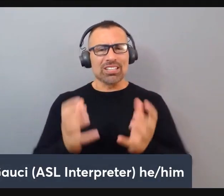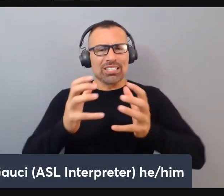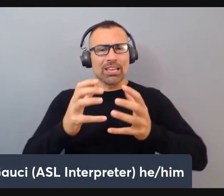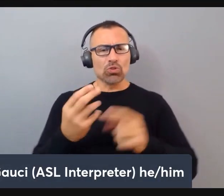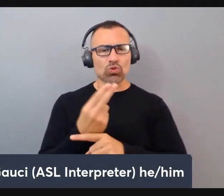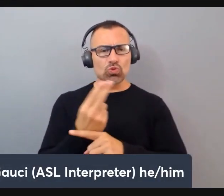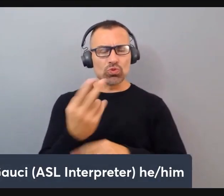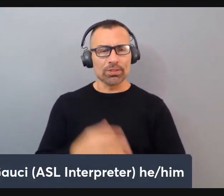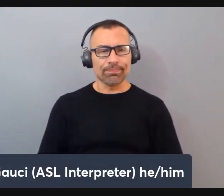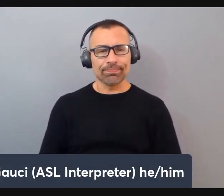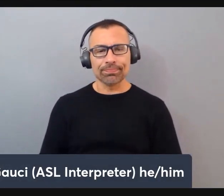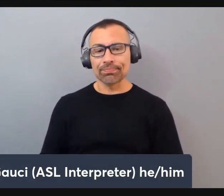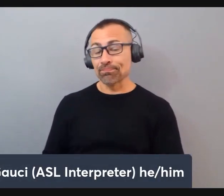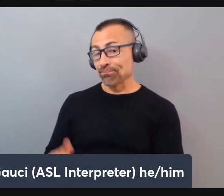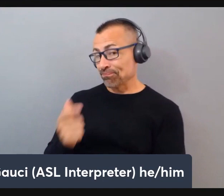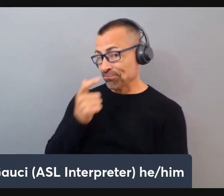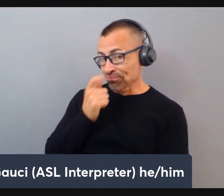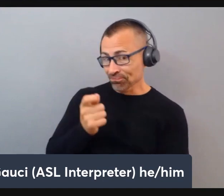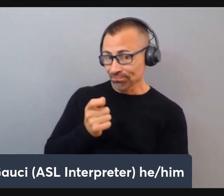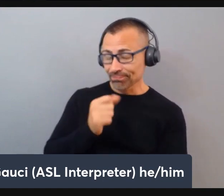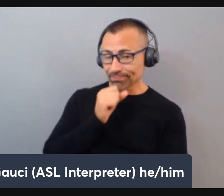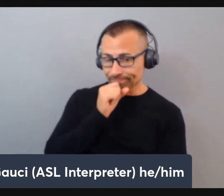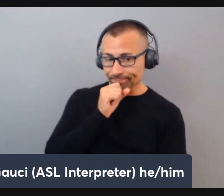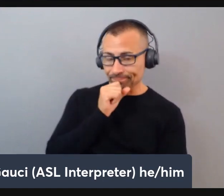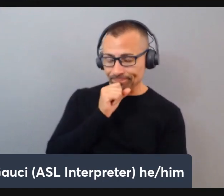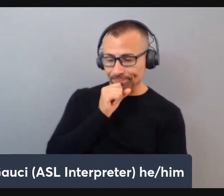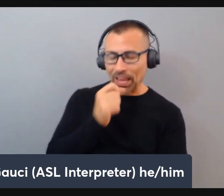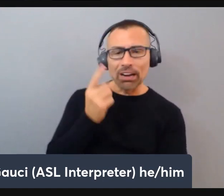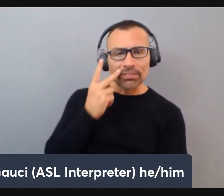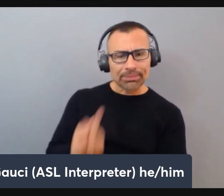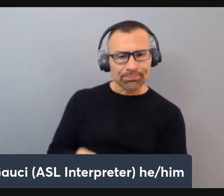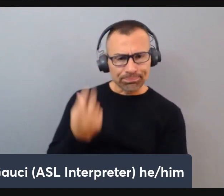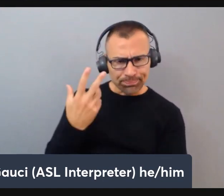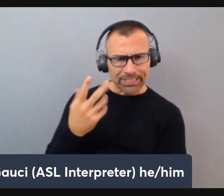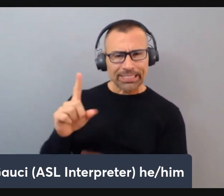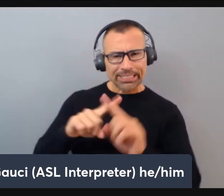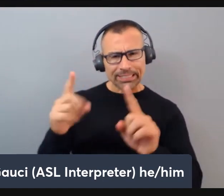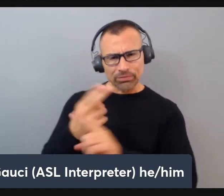I think probably one of the most interesting ones